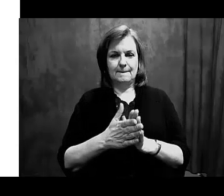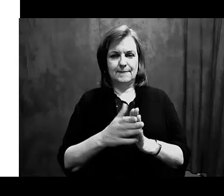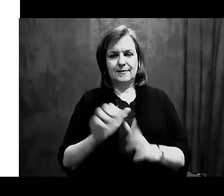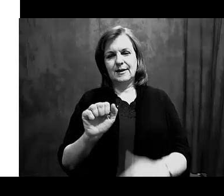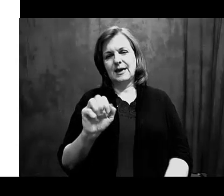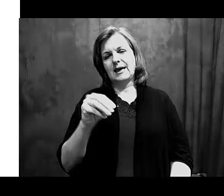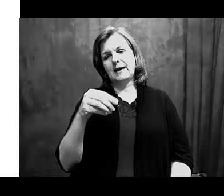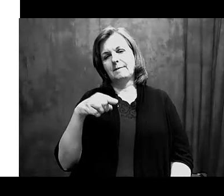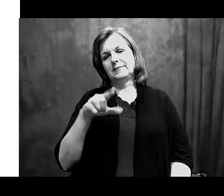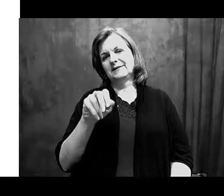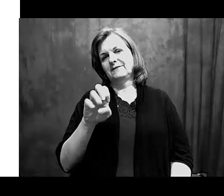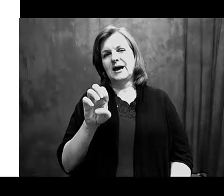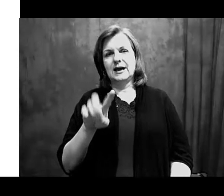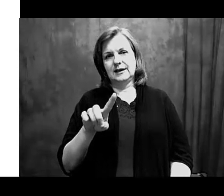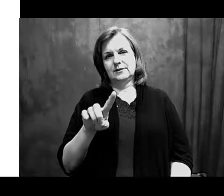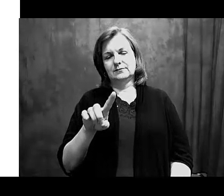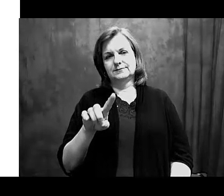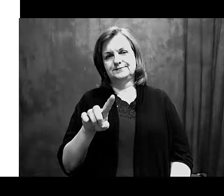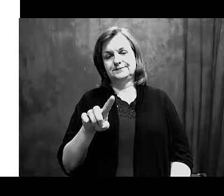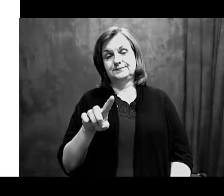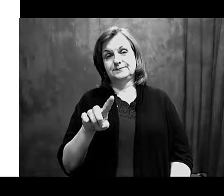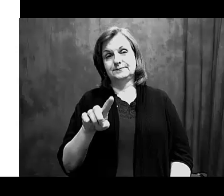to be amplified